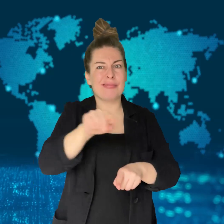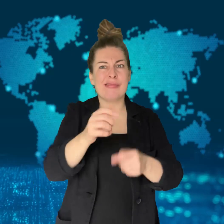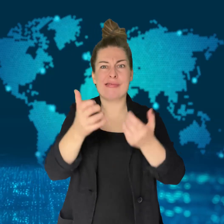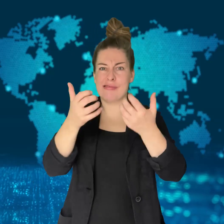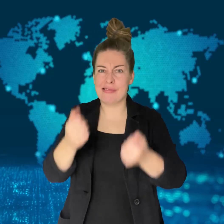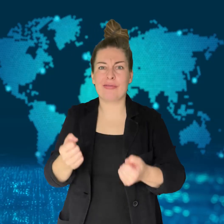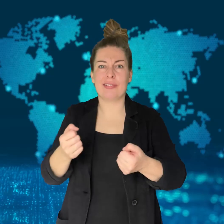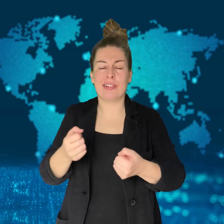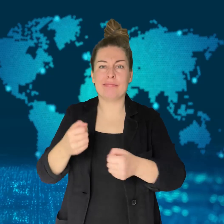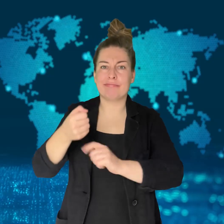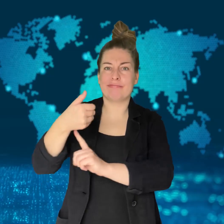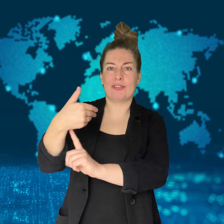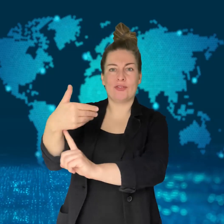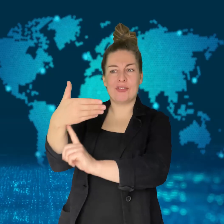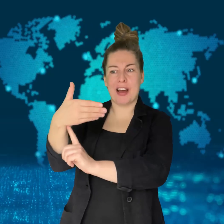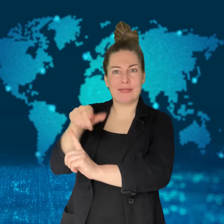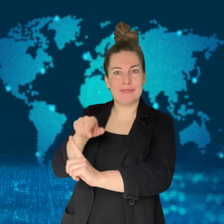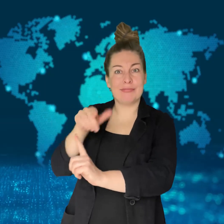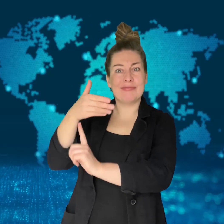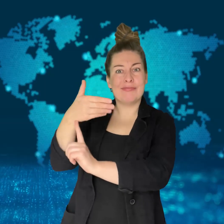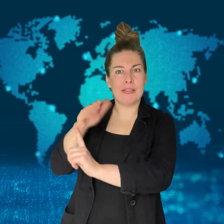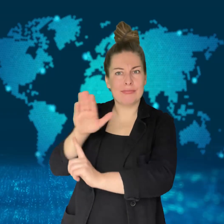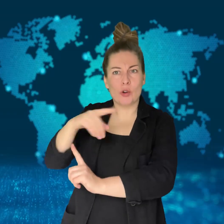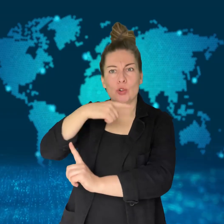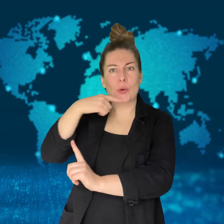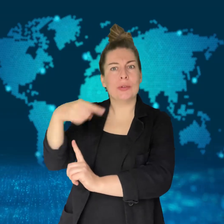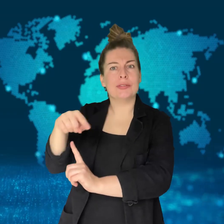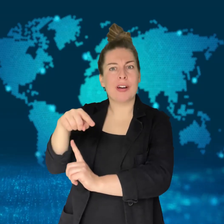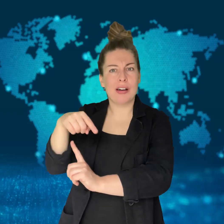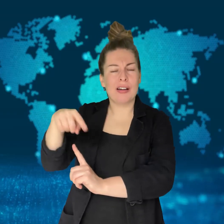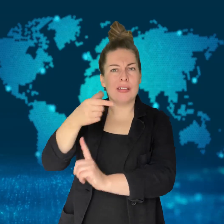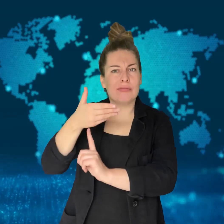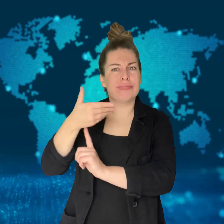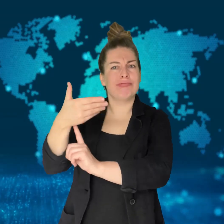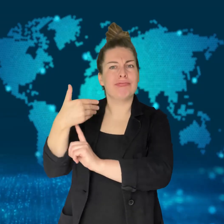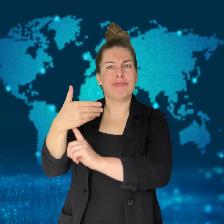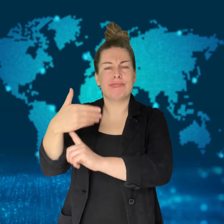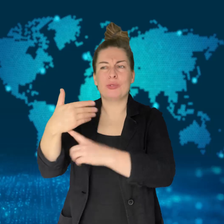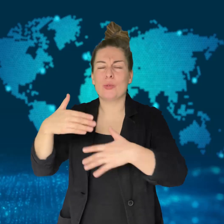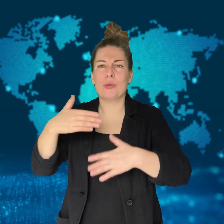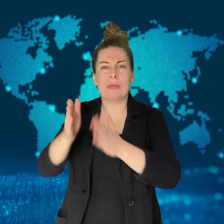and called for Putin's help.